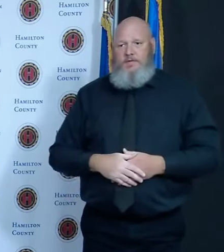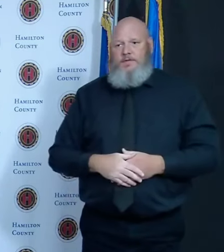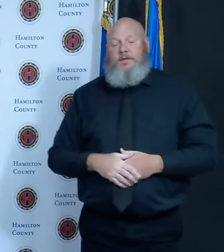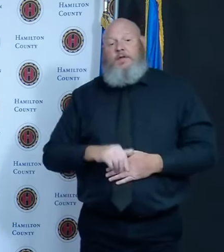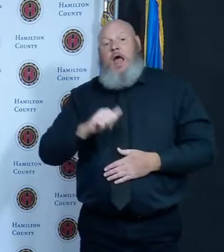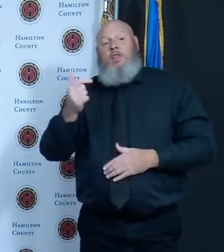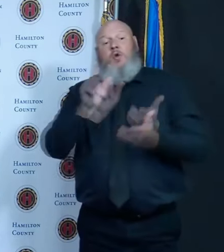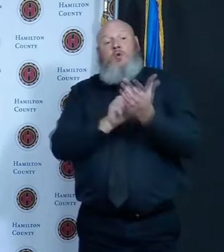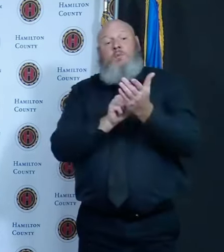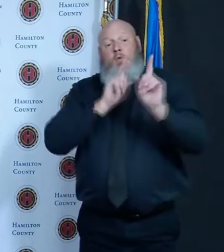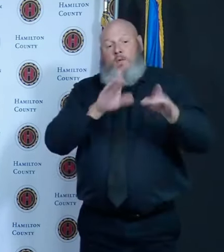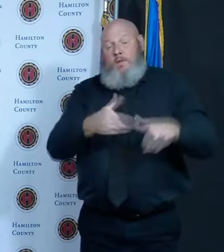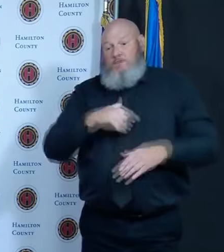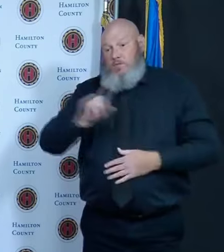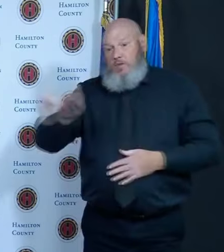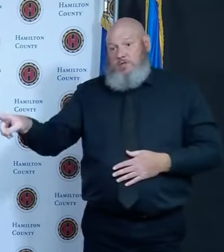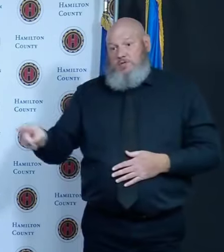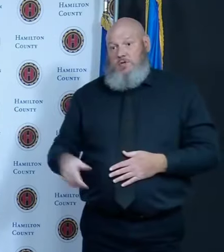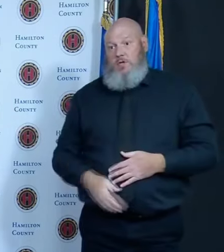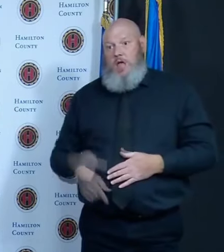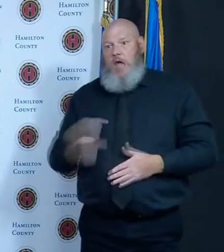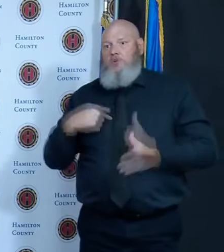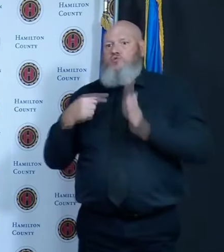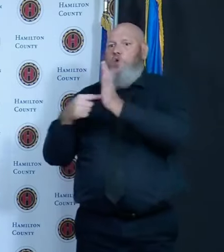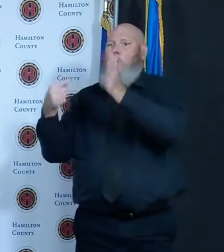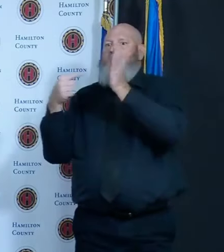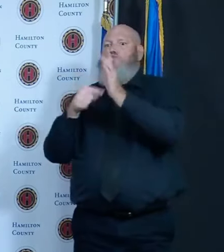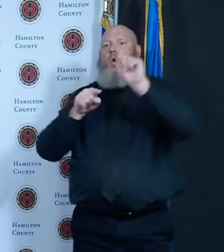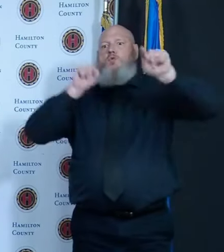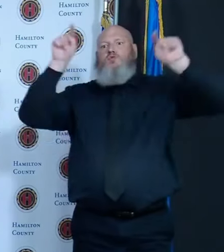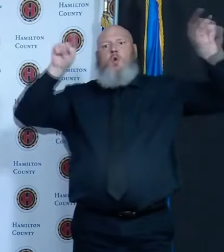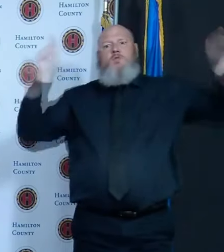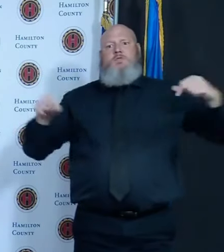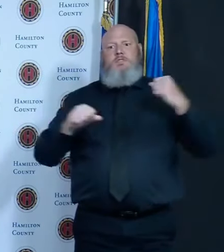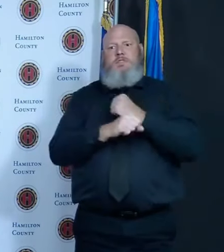businesses that it represents will push for that at the beginning of May or what